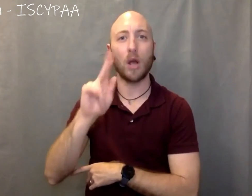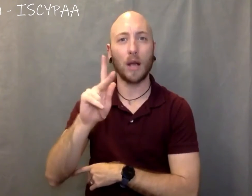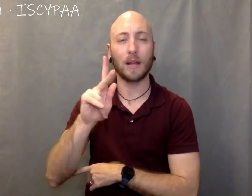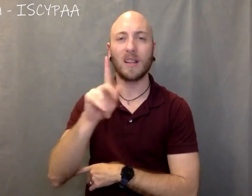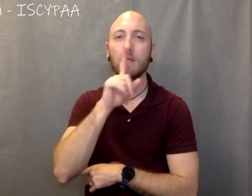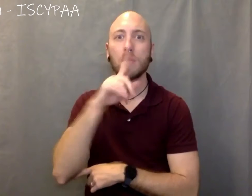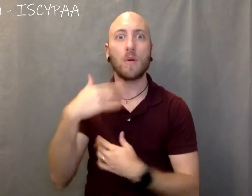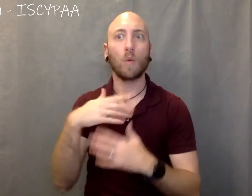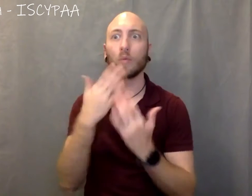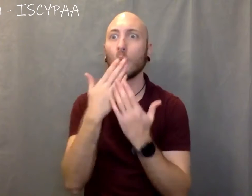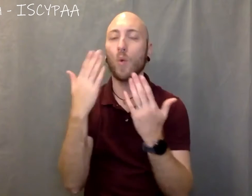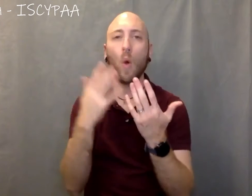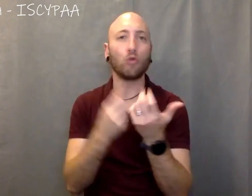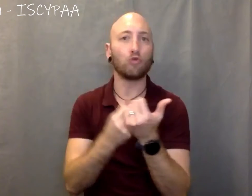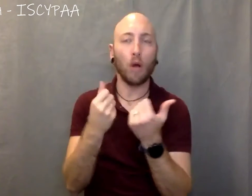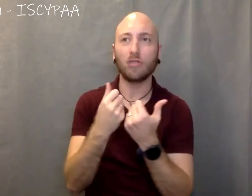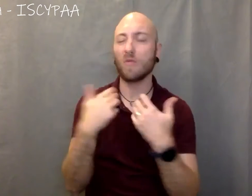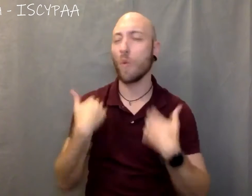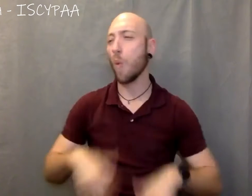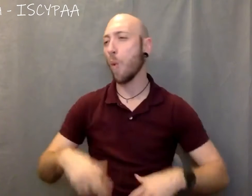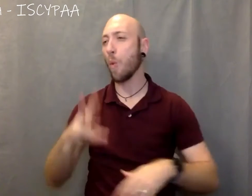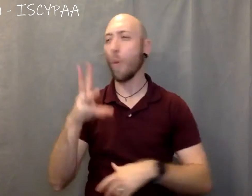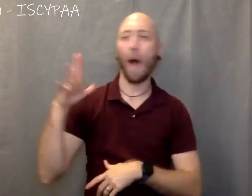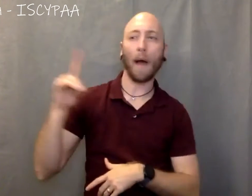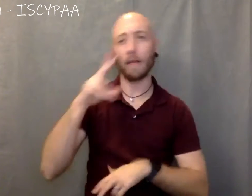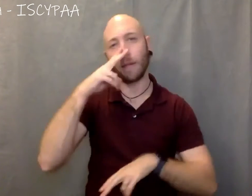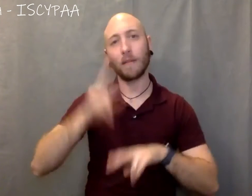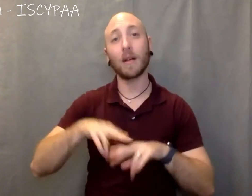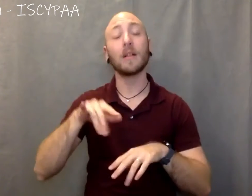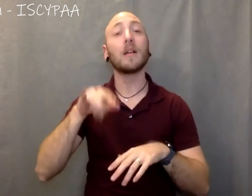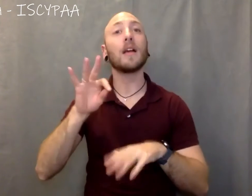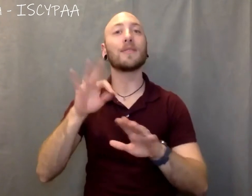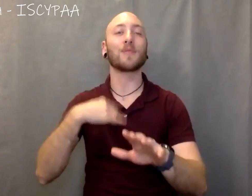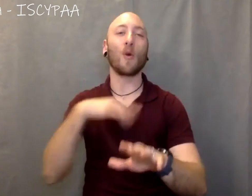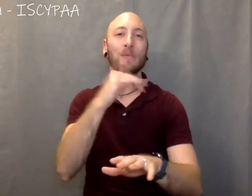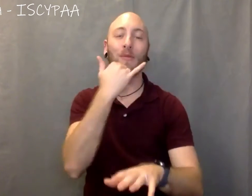newcomers to help so you know if you're ever in Highland Park, Illinois on a Friday night at 10pm,